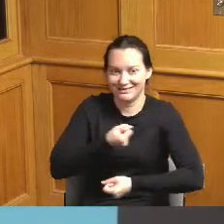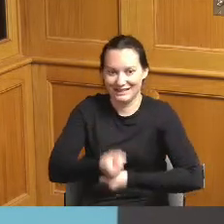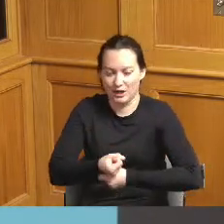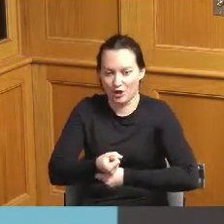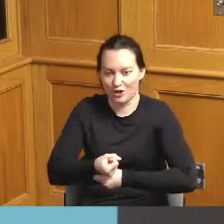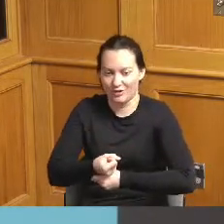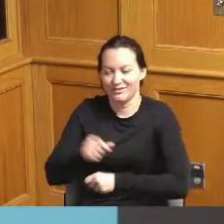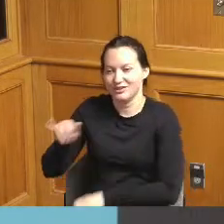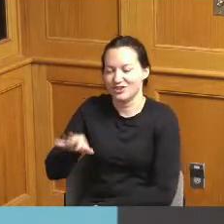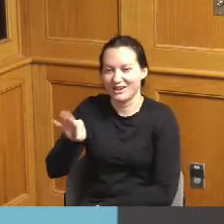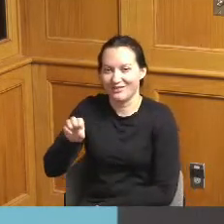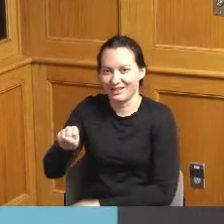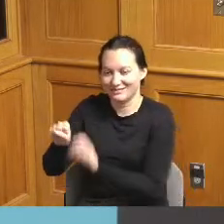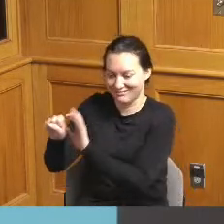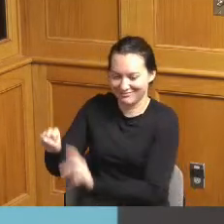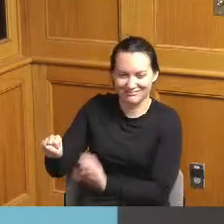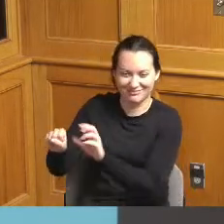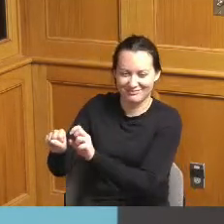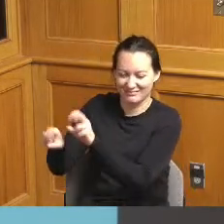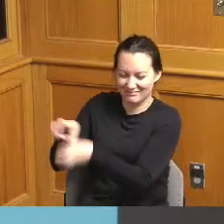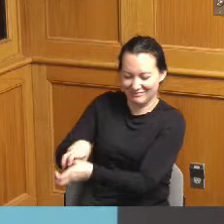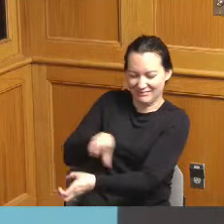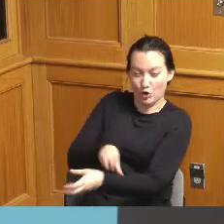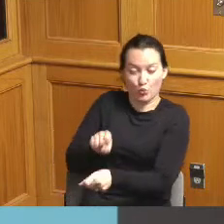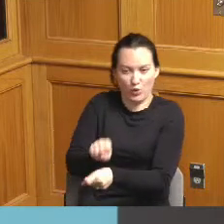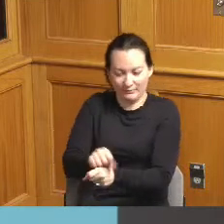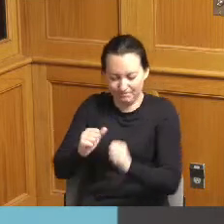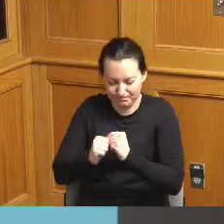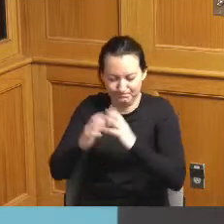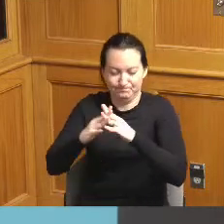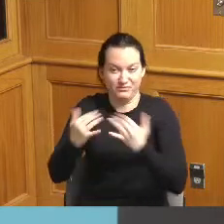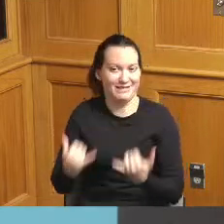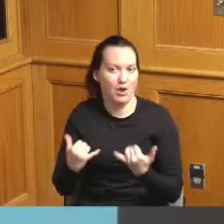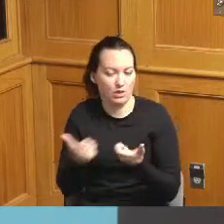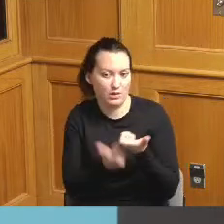Job and Family Services we're working to stand that up now and the Administration of that that